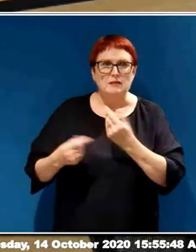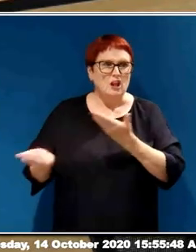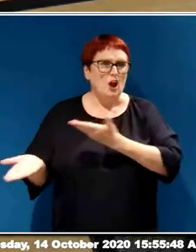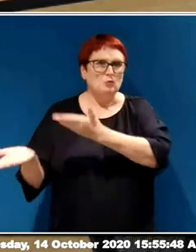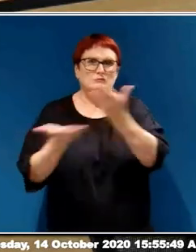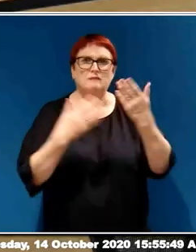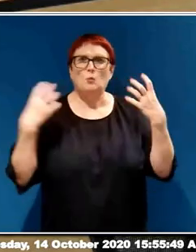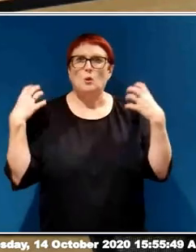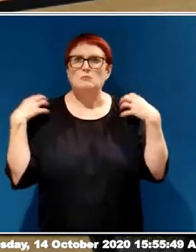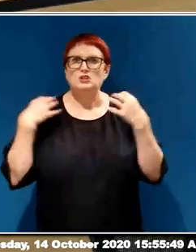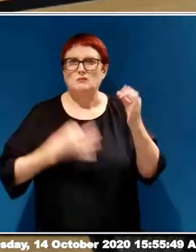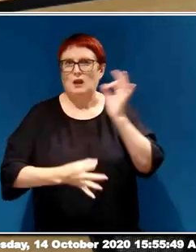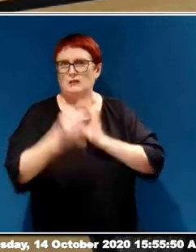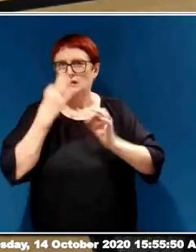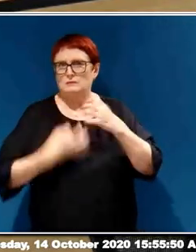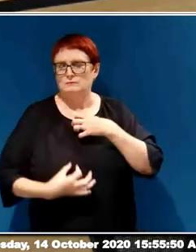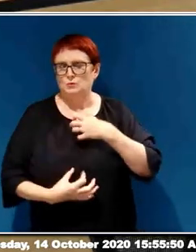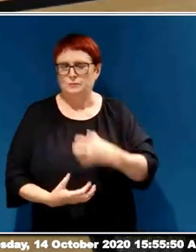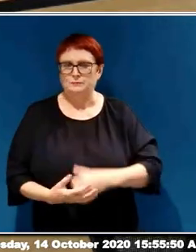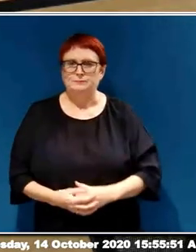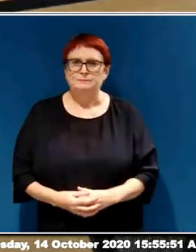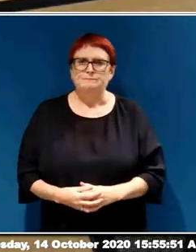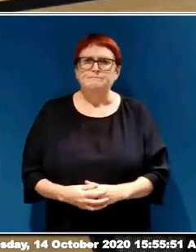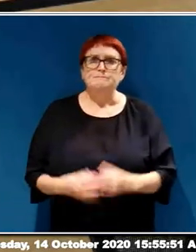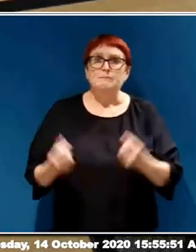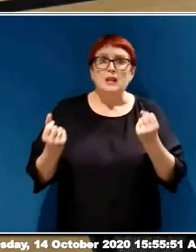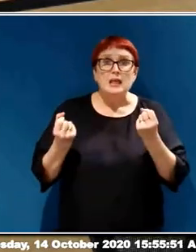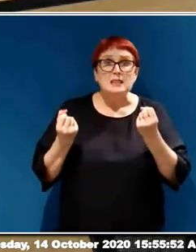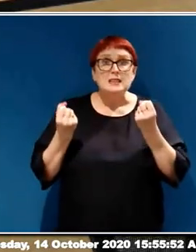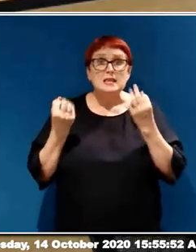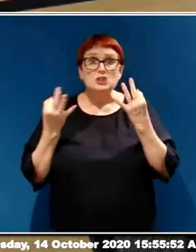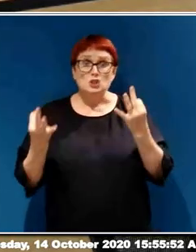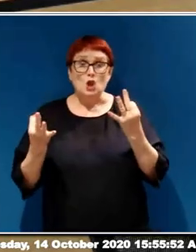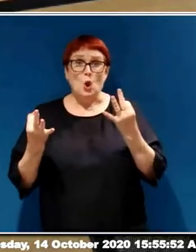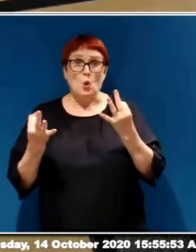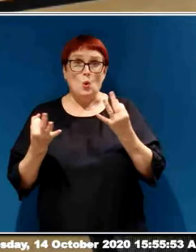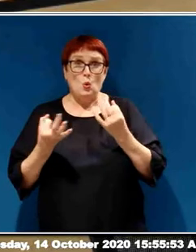The lack of publicly reported data limits the ability of researchers to